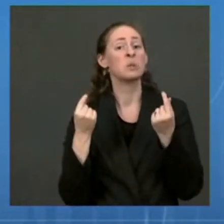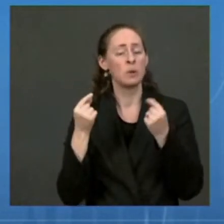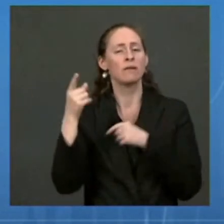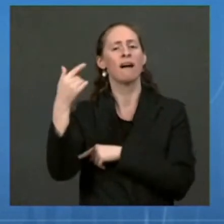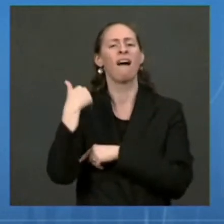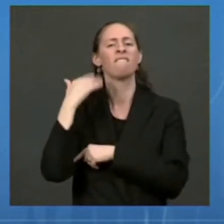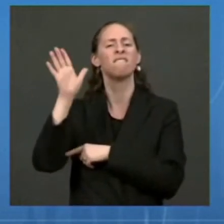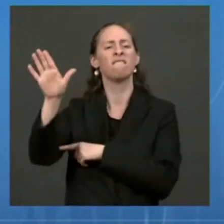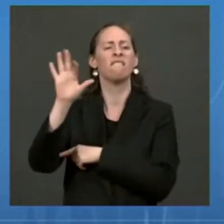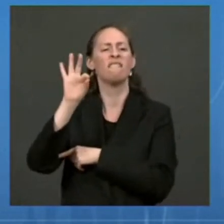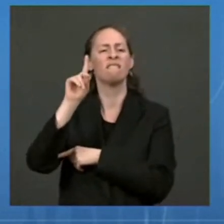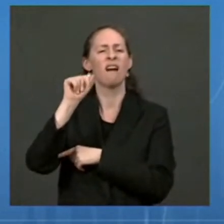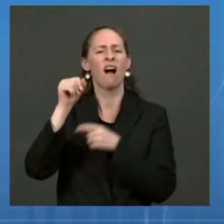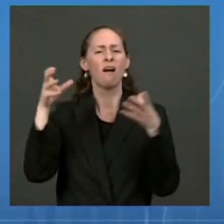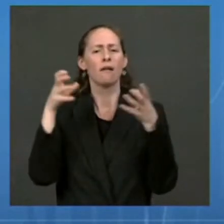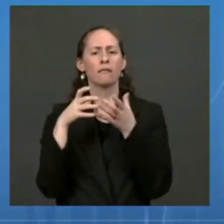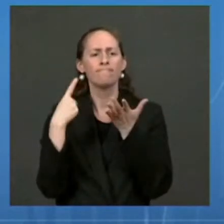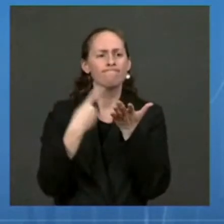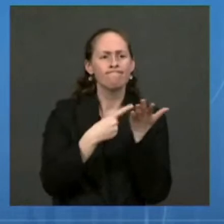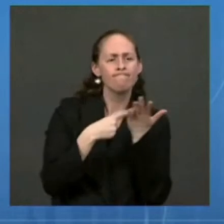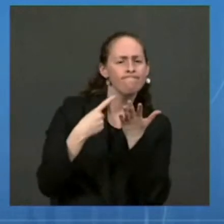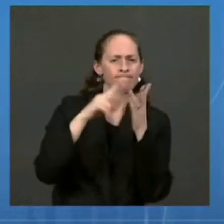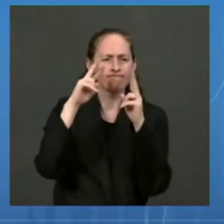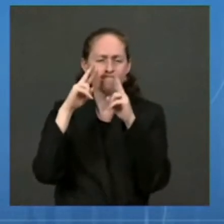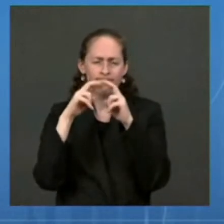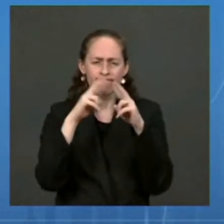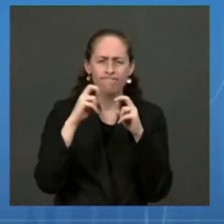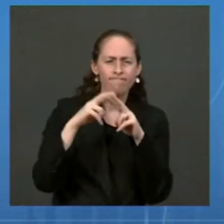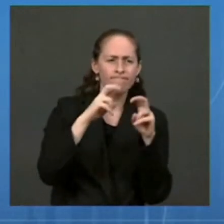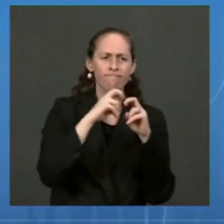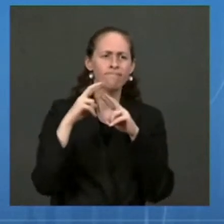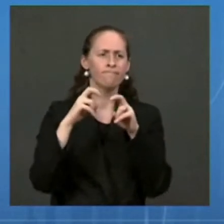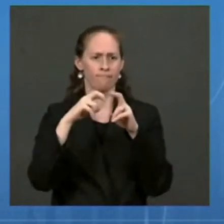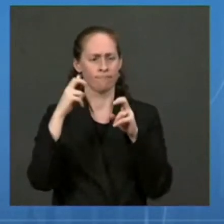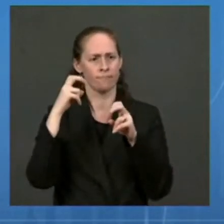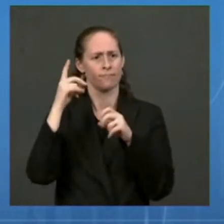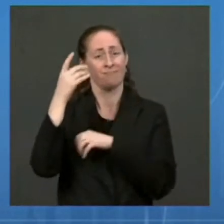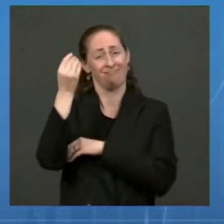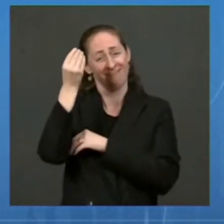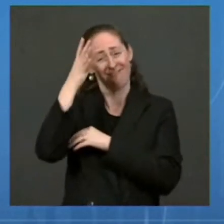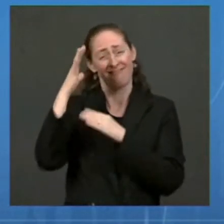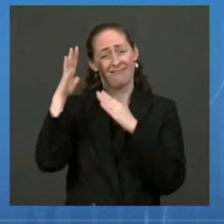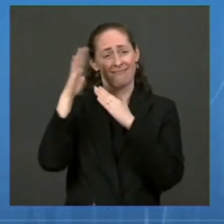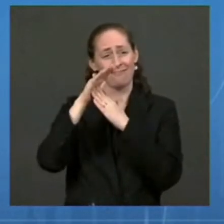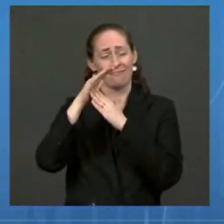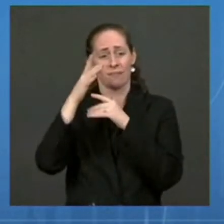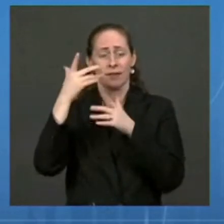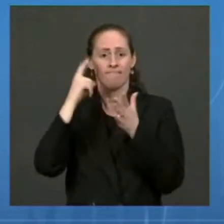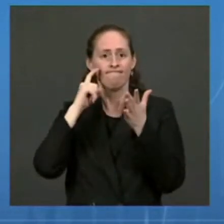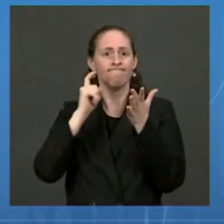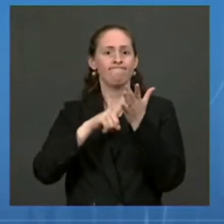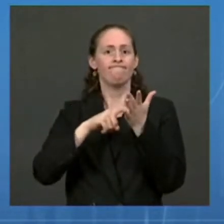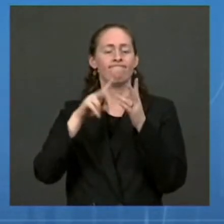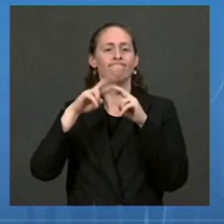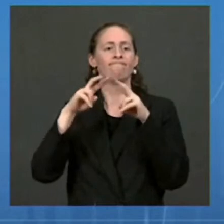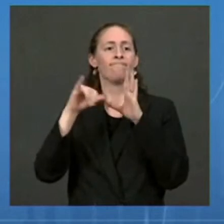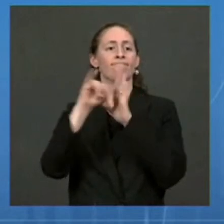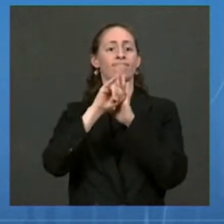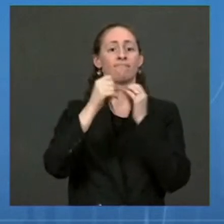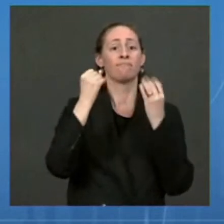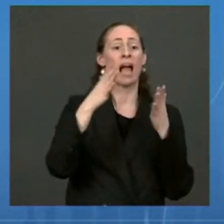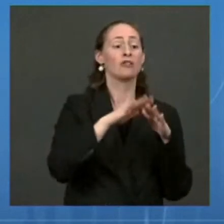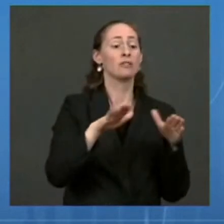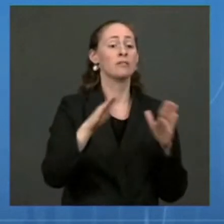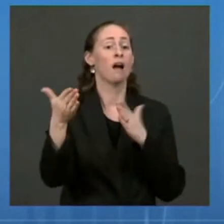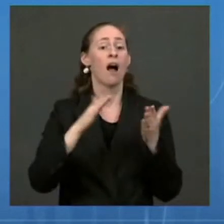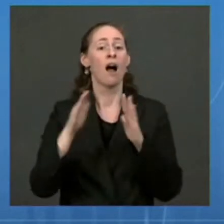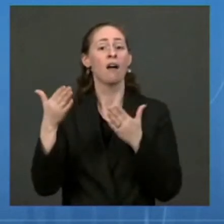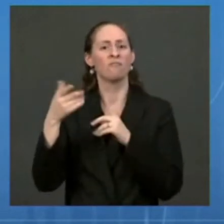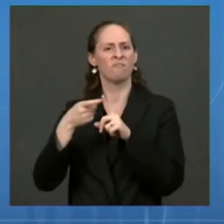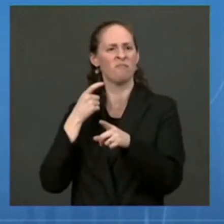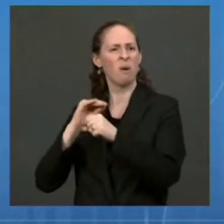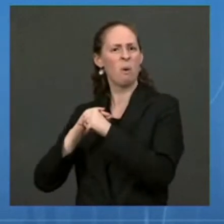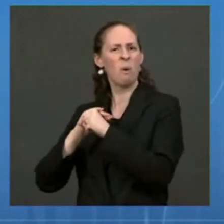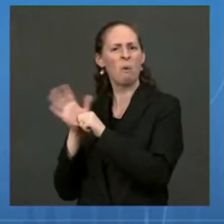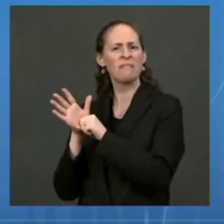SOME OF THIS INTO PERSPECTIVE.